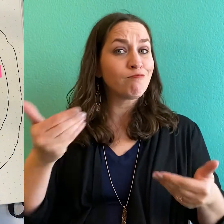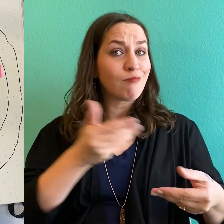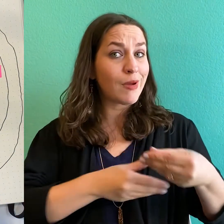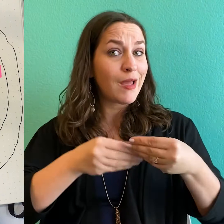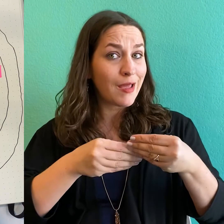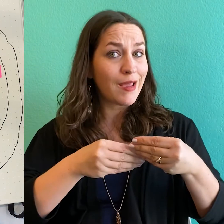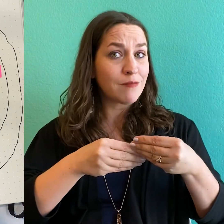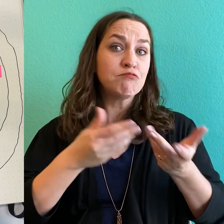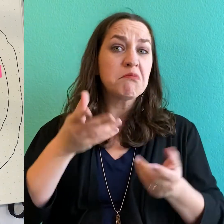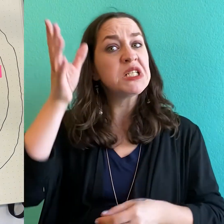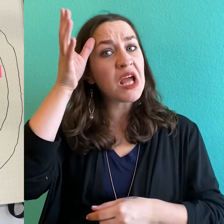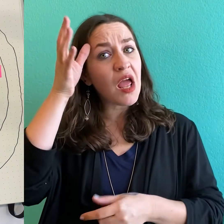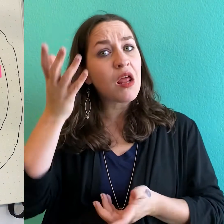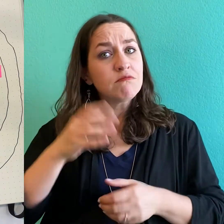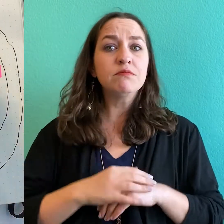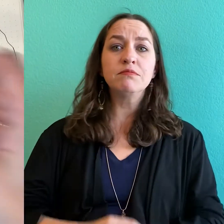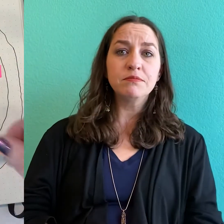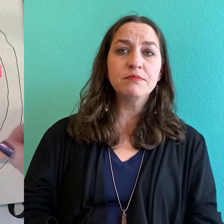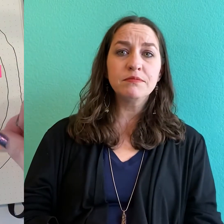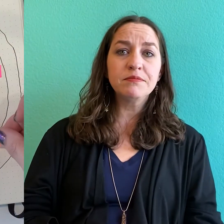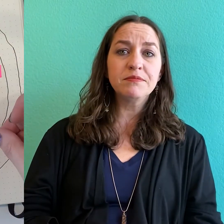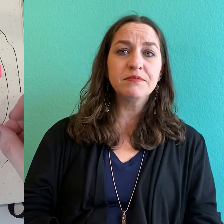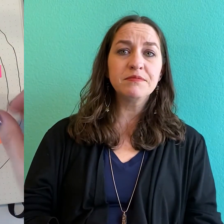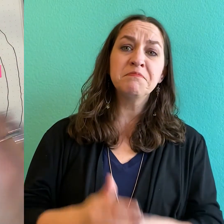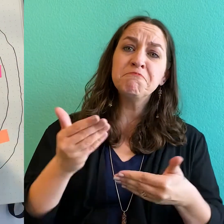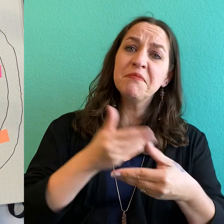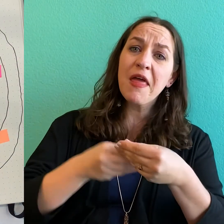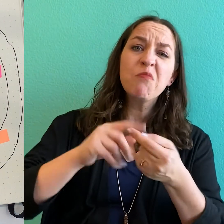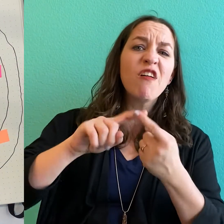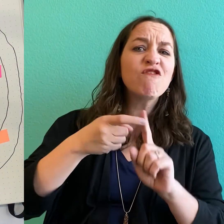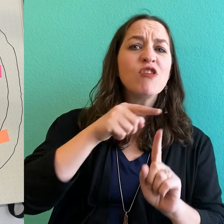And in these areas might be...oh maybe Dad's in that area.